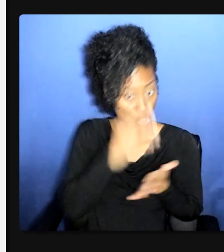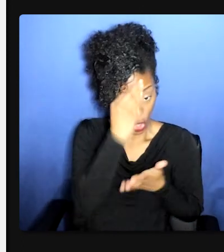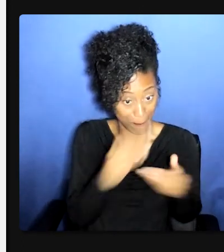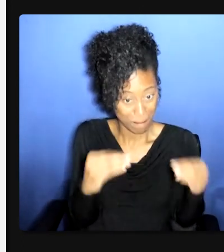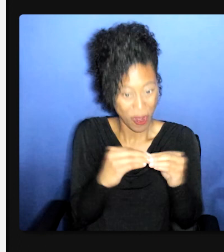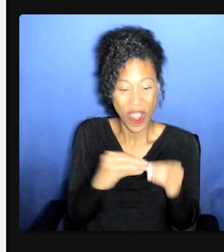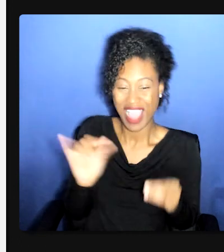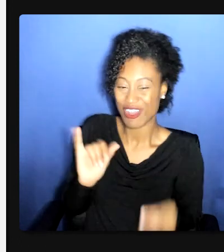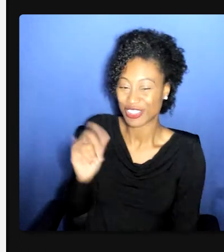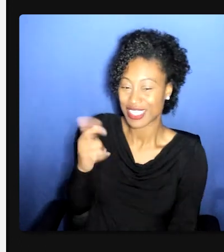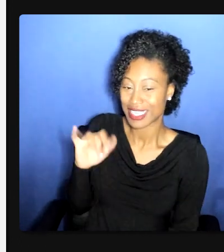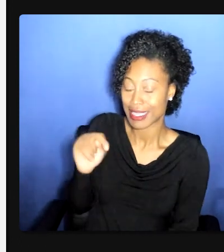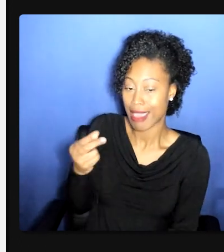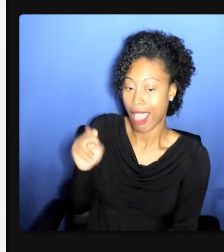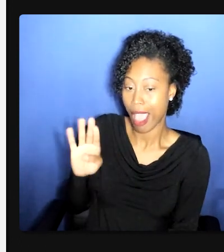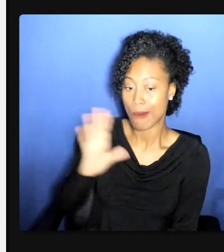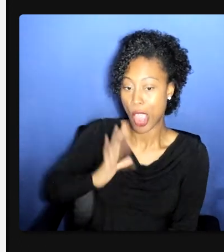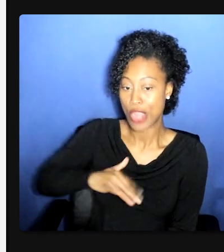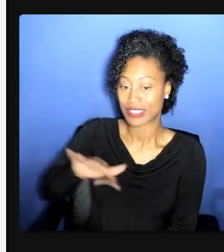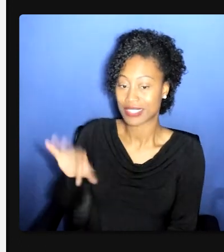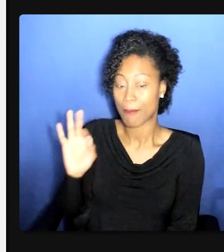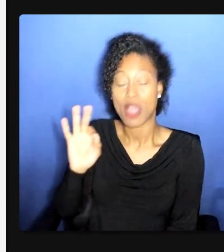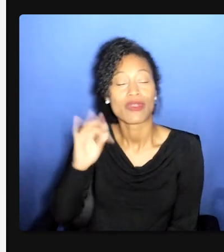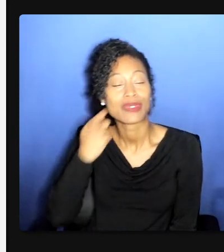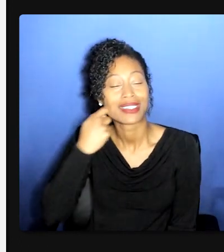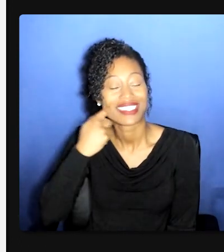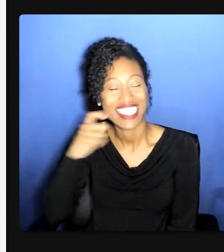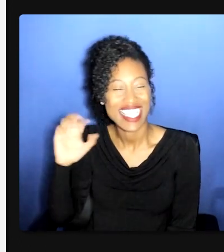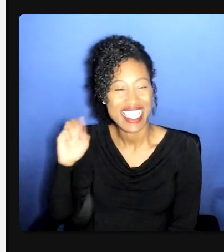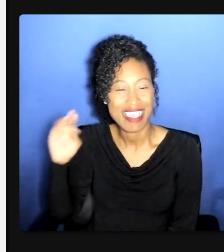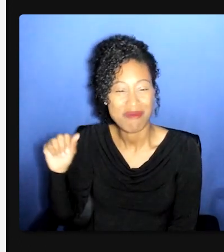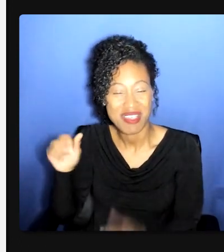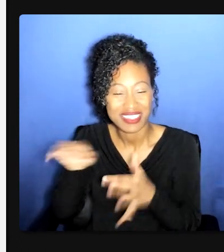Check out our GitHub for samples, including the one Emma spoke of.